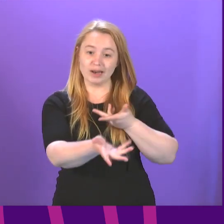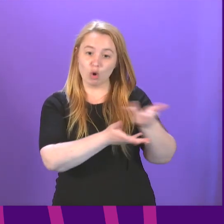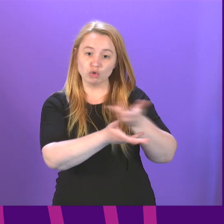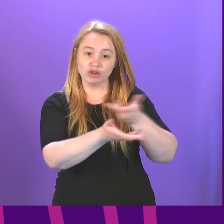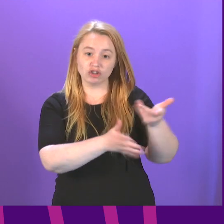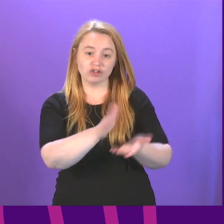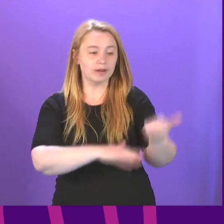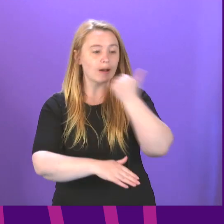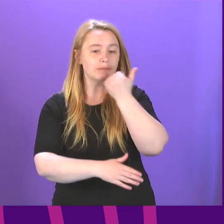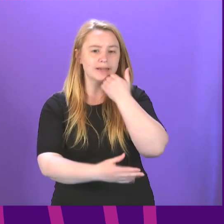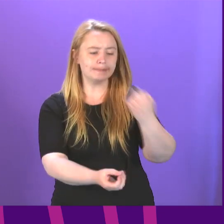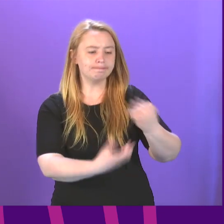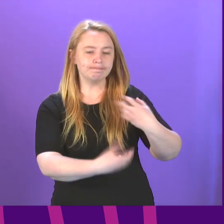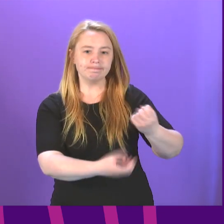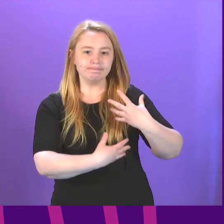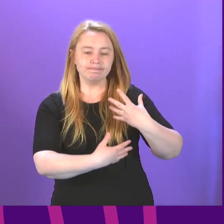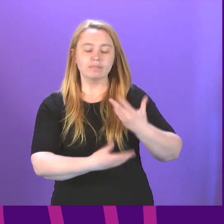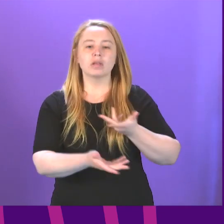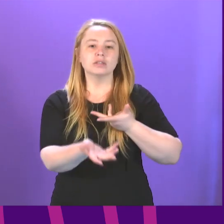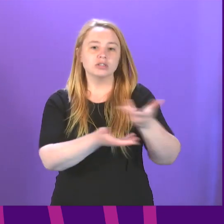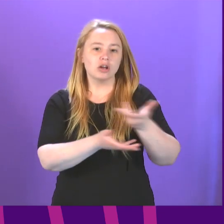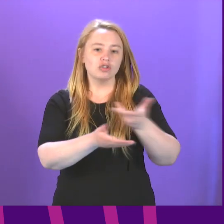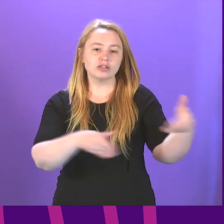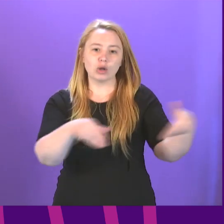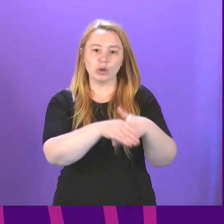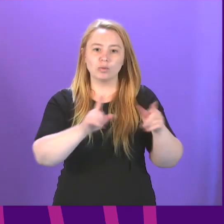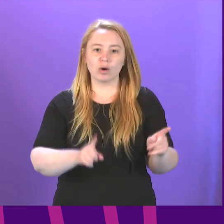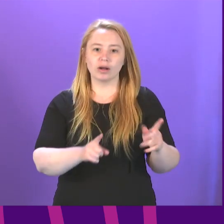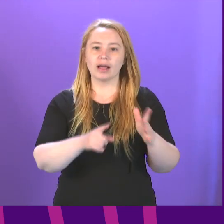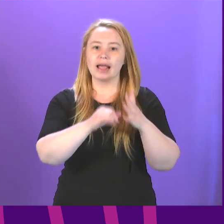I understand that, as part of the discussions, the EIS further education lecturers association has